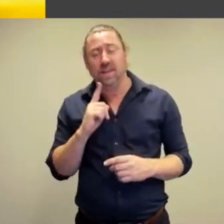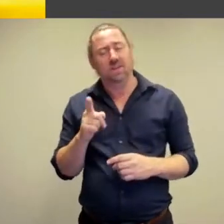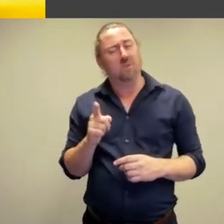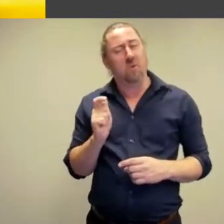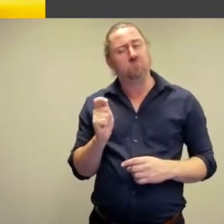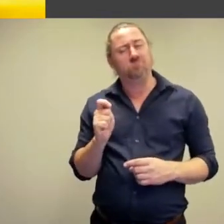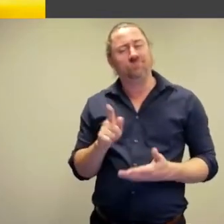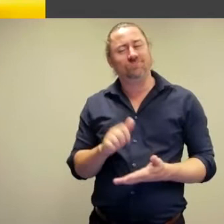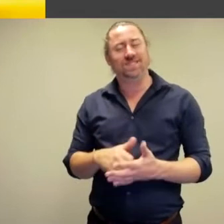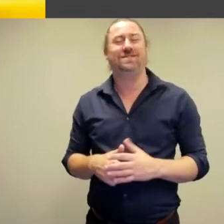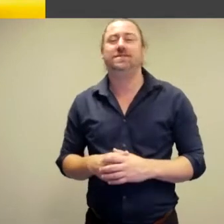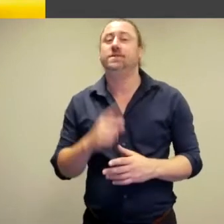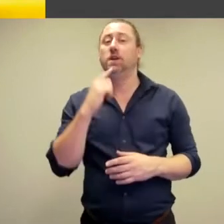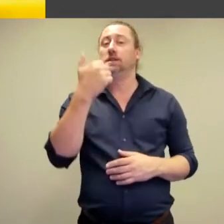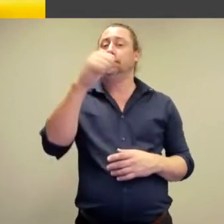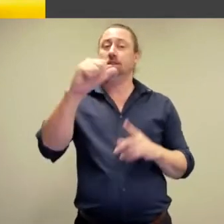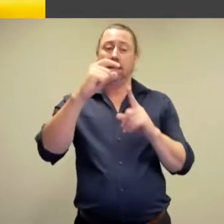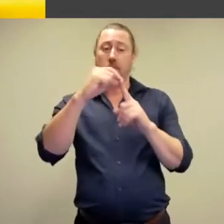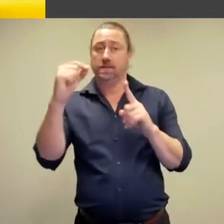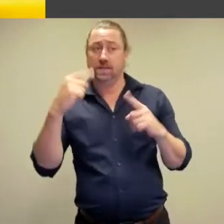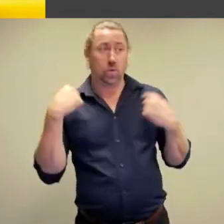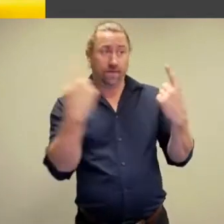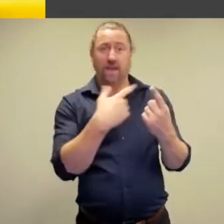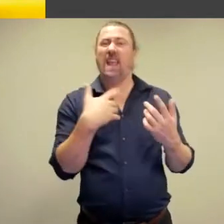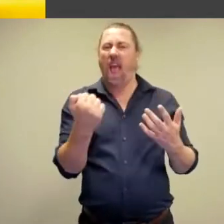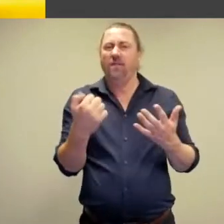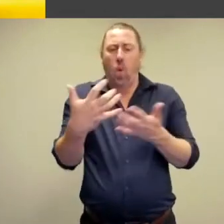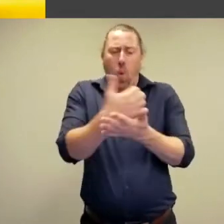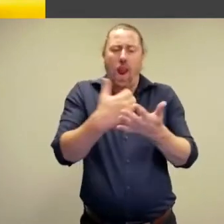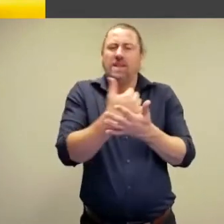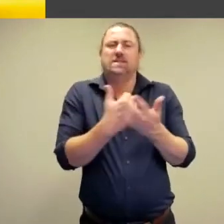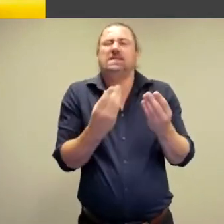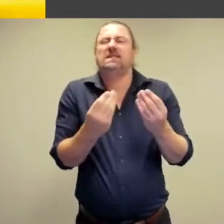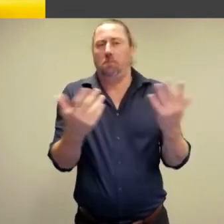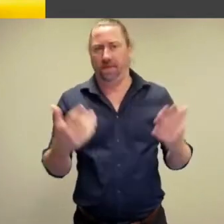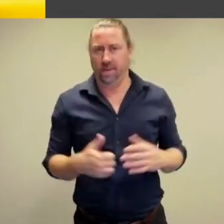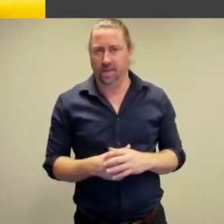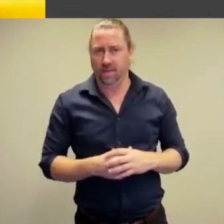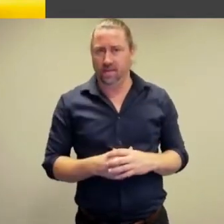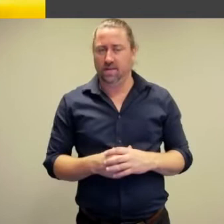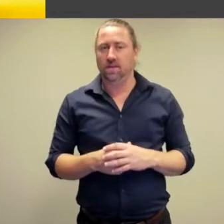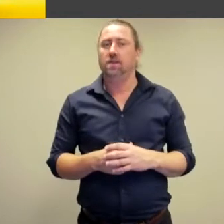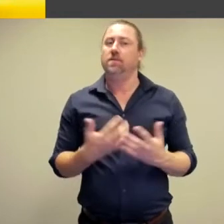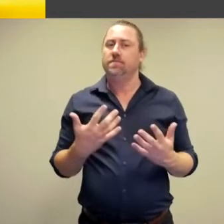about 60% of us collect something, this is a very kind of common